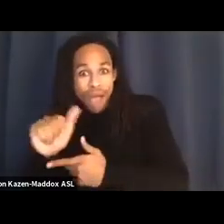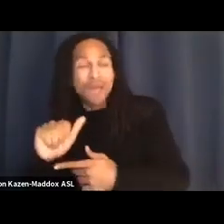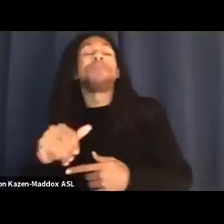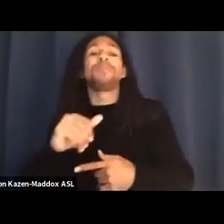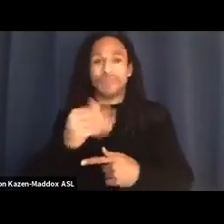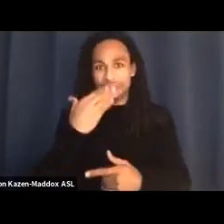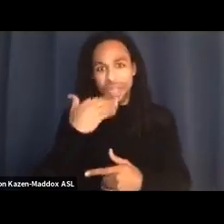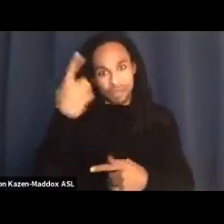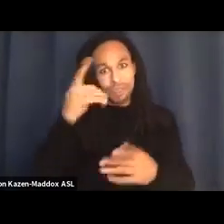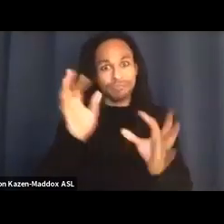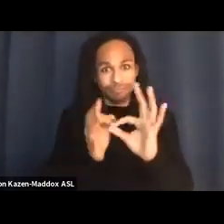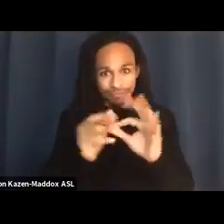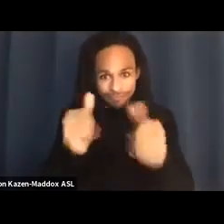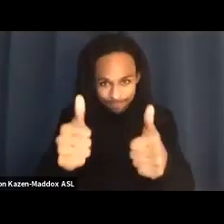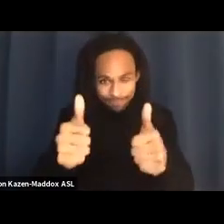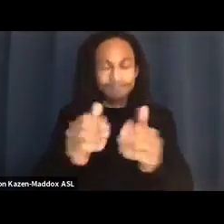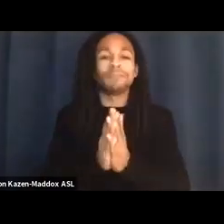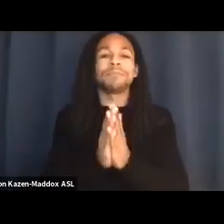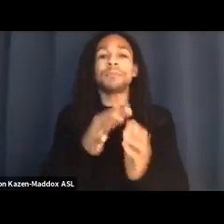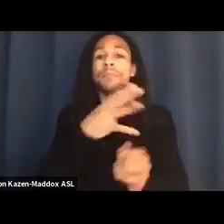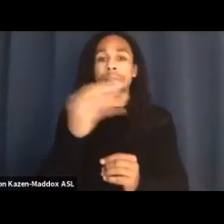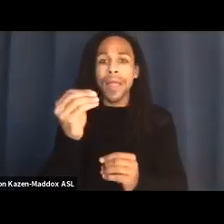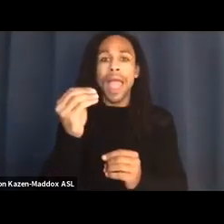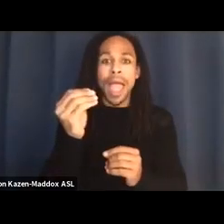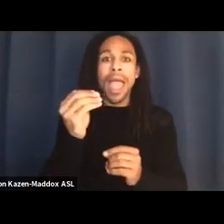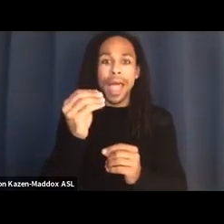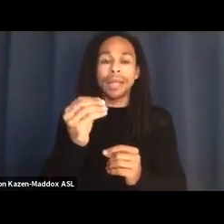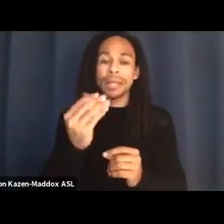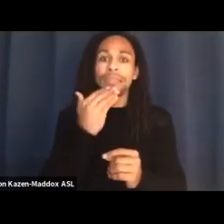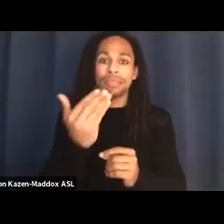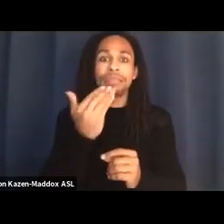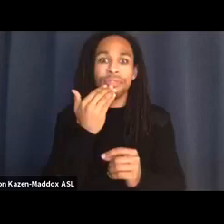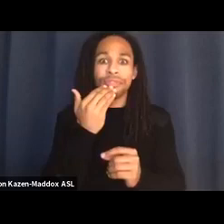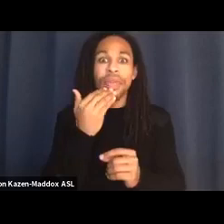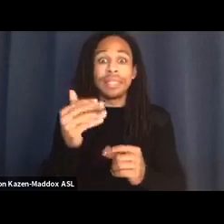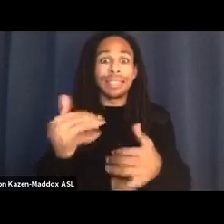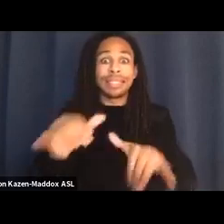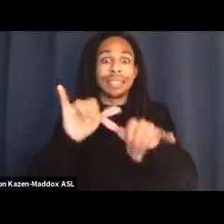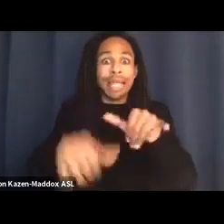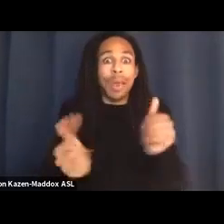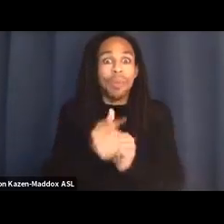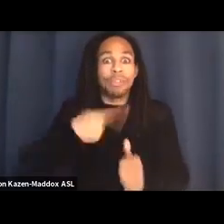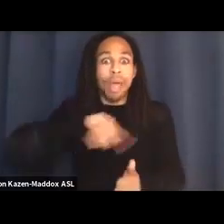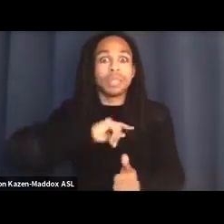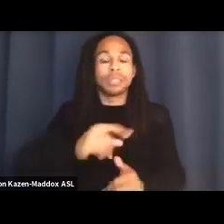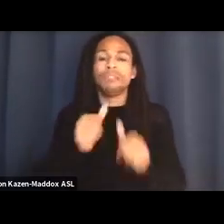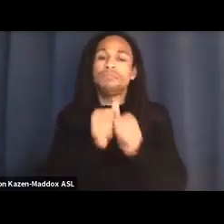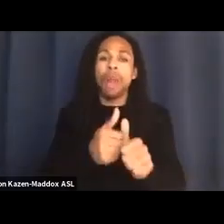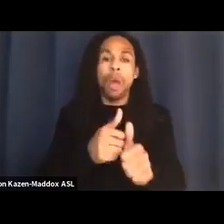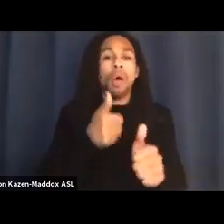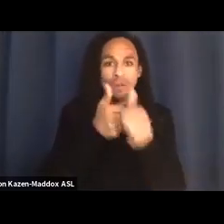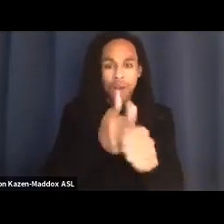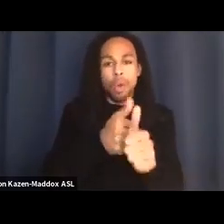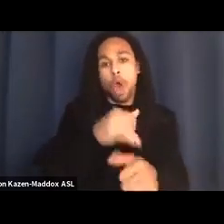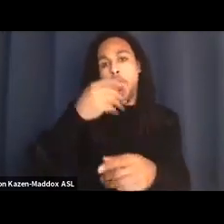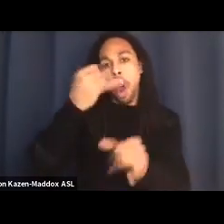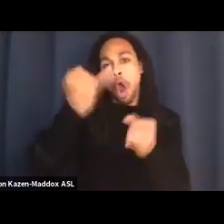and Leo and that is who we're chatting with next week. If you're still with us, check